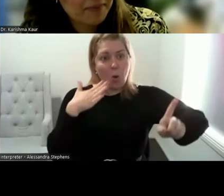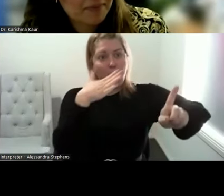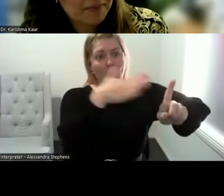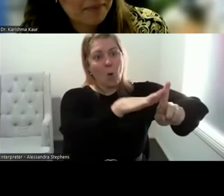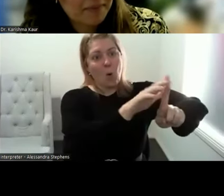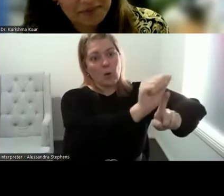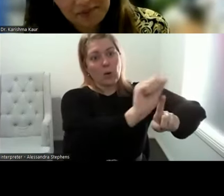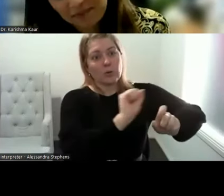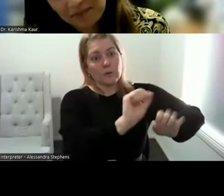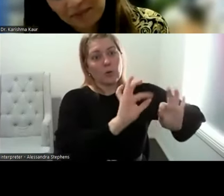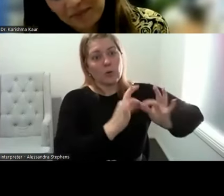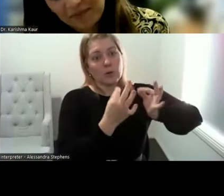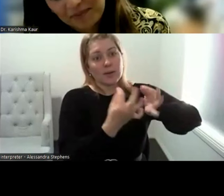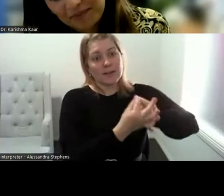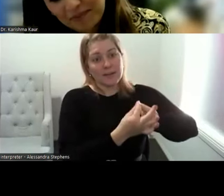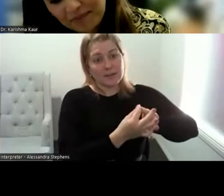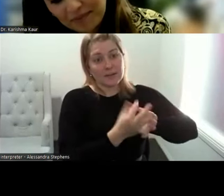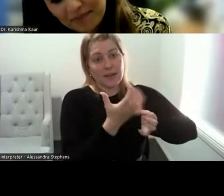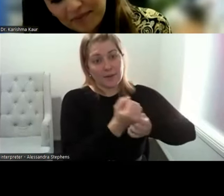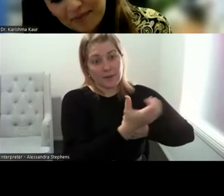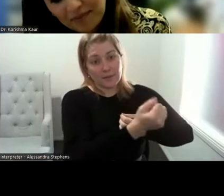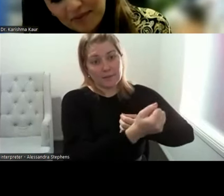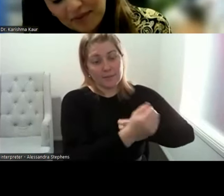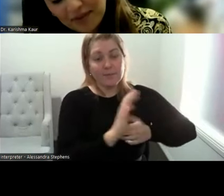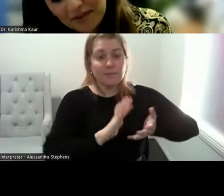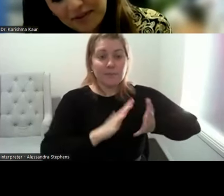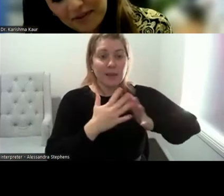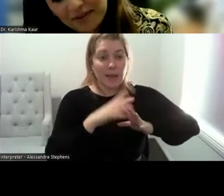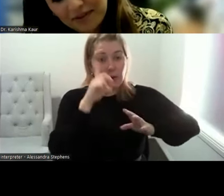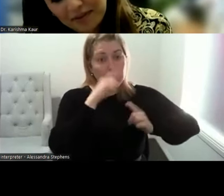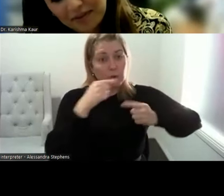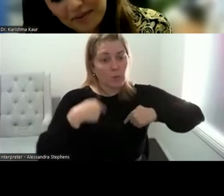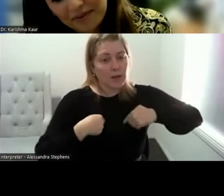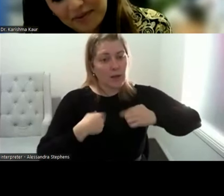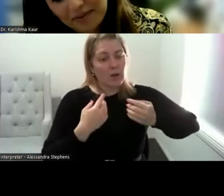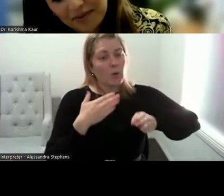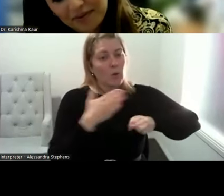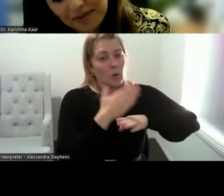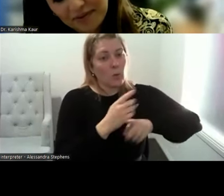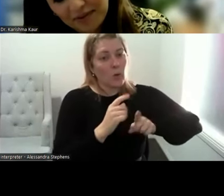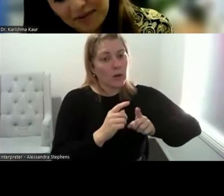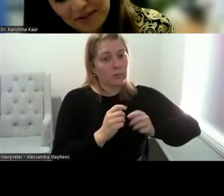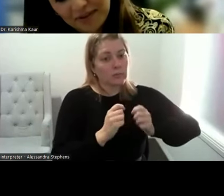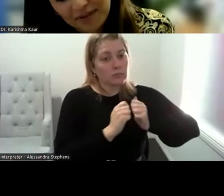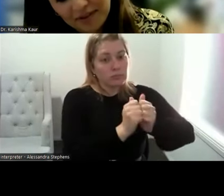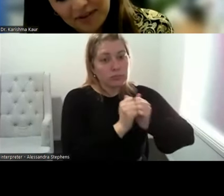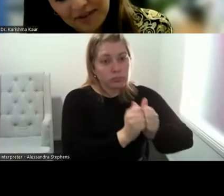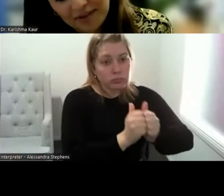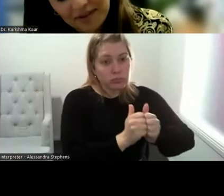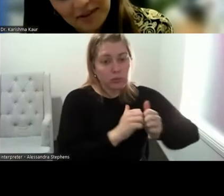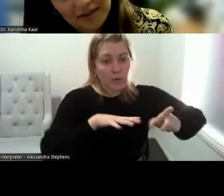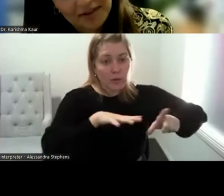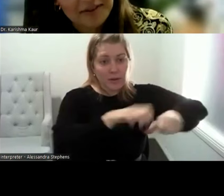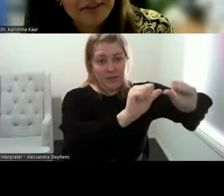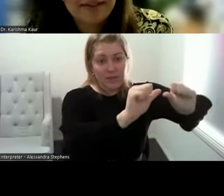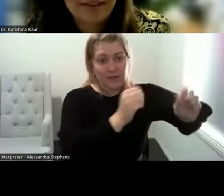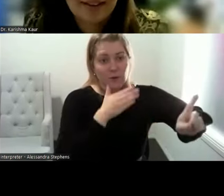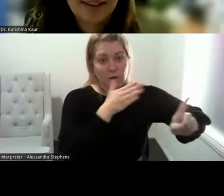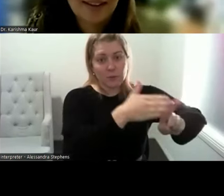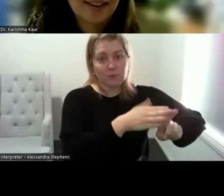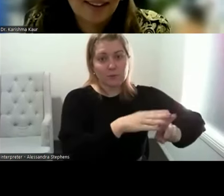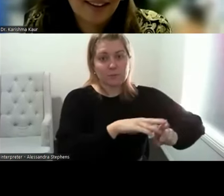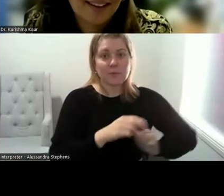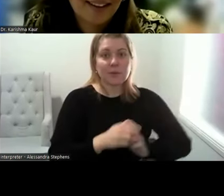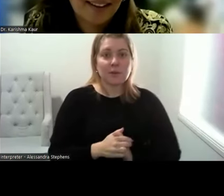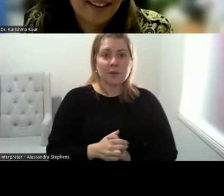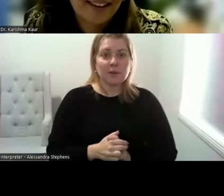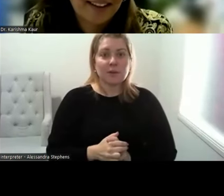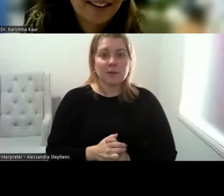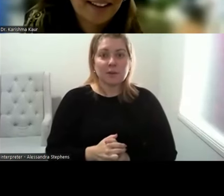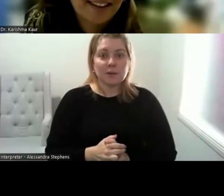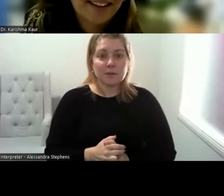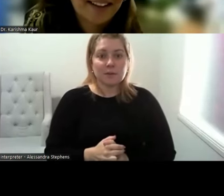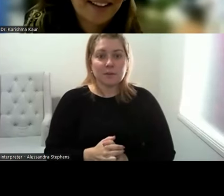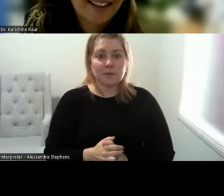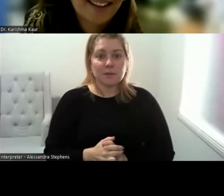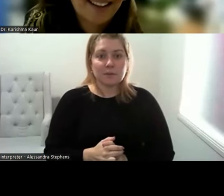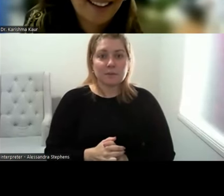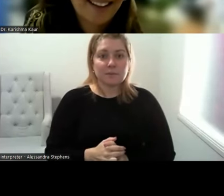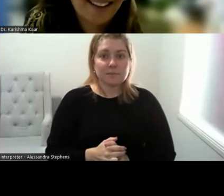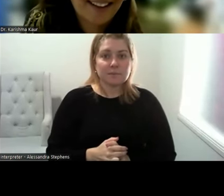organization are and how we can work together. Great thanks Gabrielle. And Anita